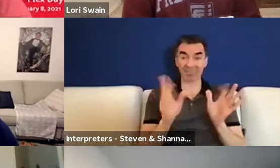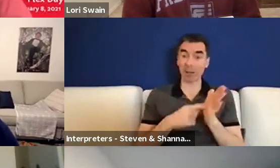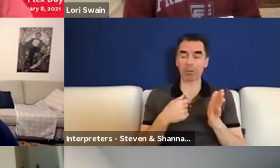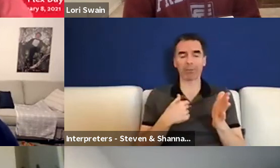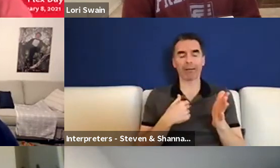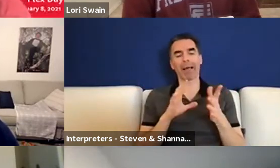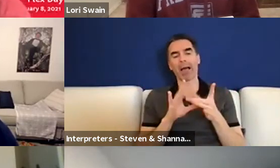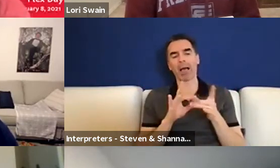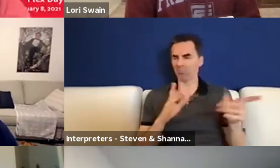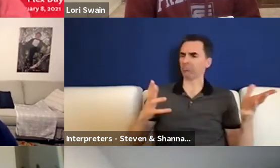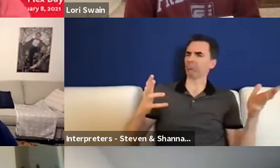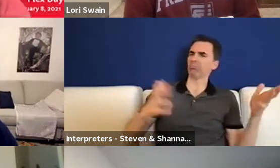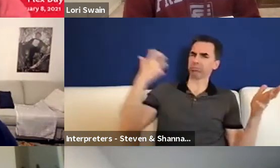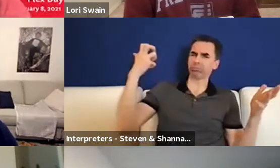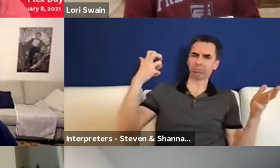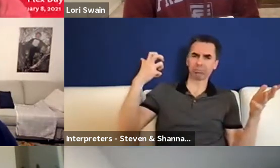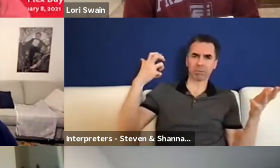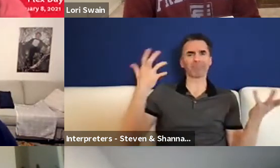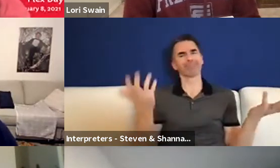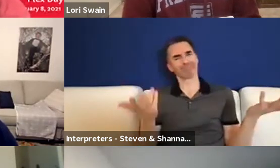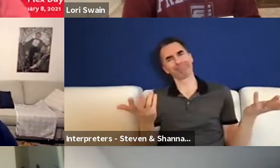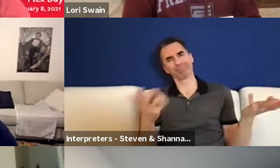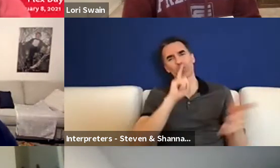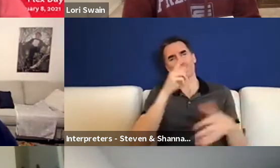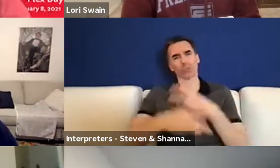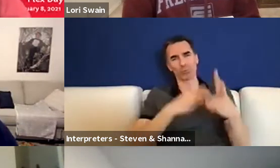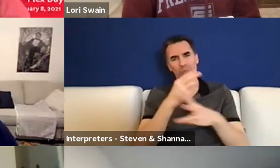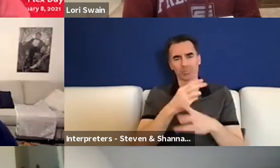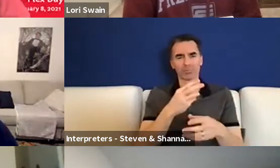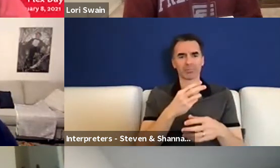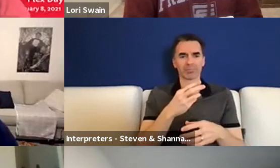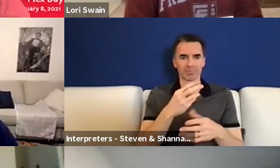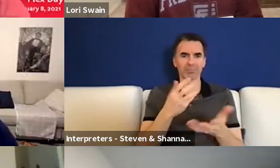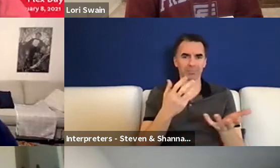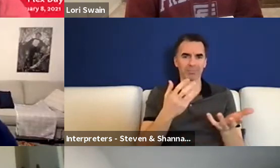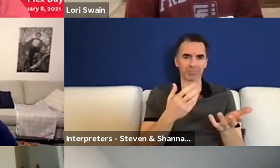other divisions. If I went to another faculty member and said, some of the things that I've said to my faculty, in my division, they